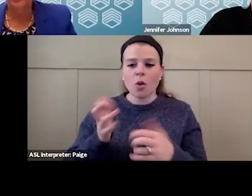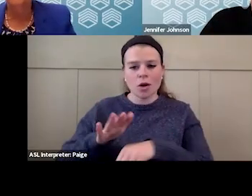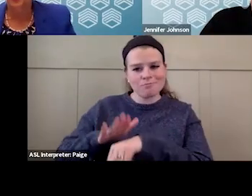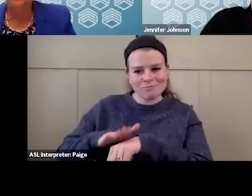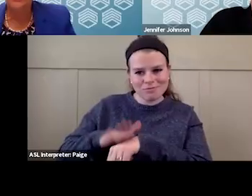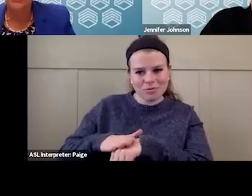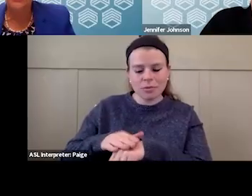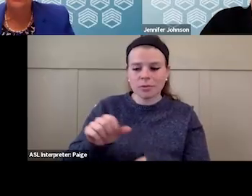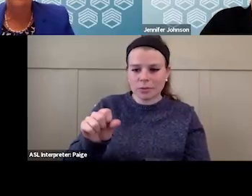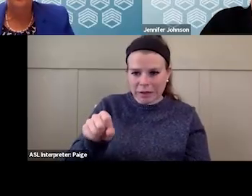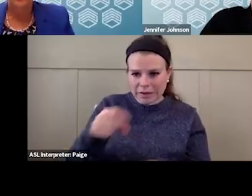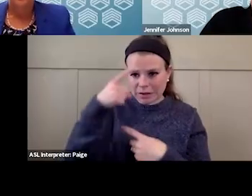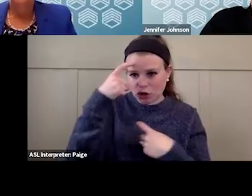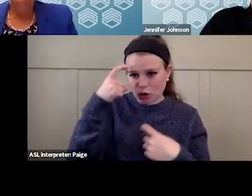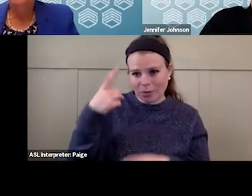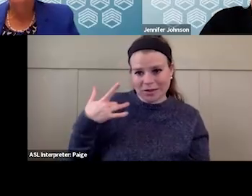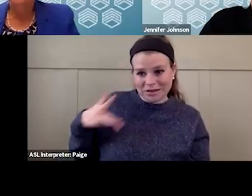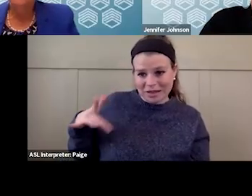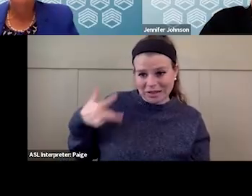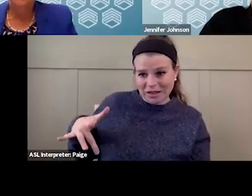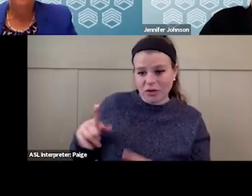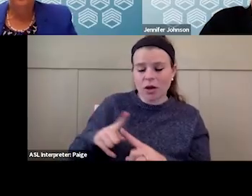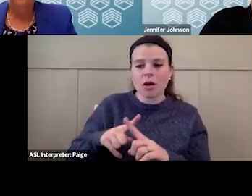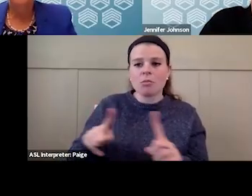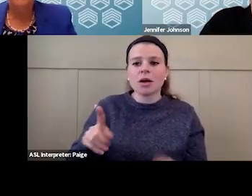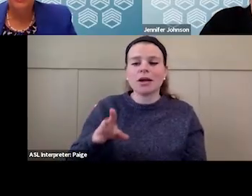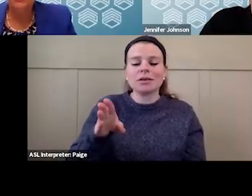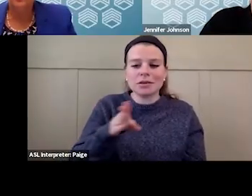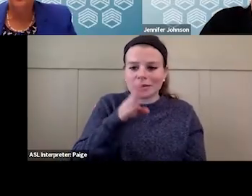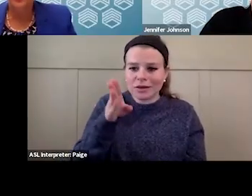While we wanna be trauma sensitive, you never ever, ever want to ask the